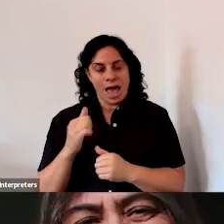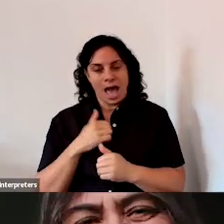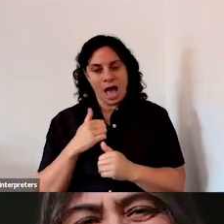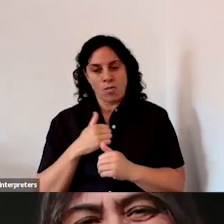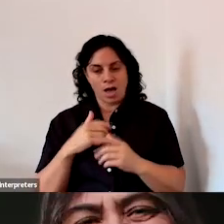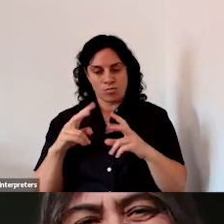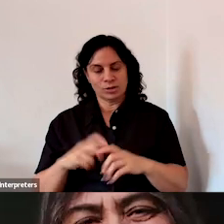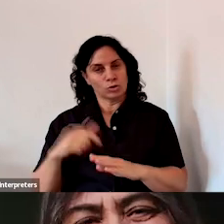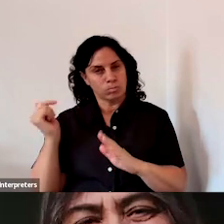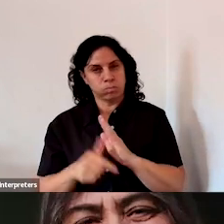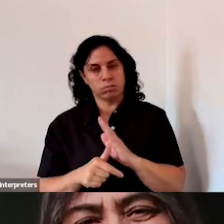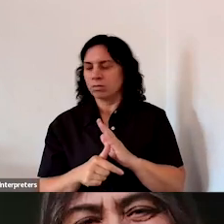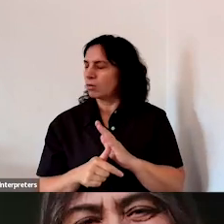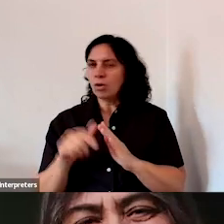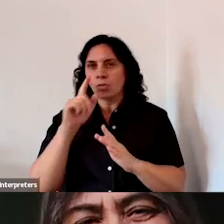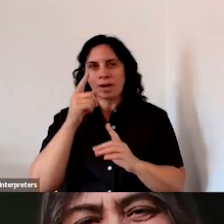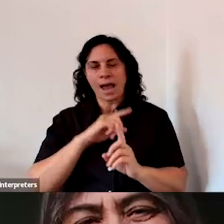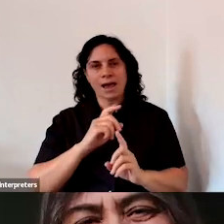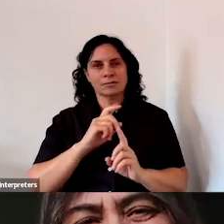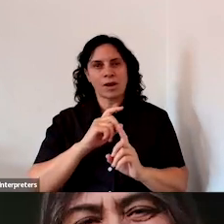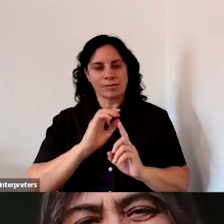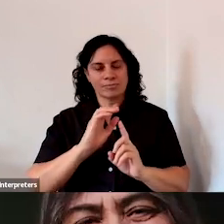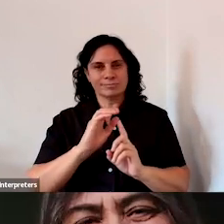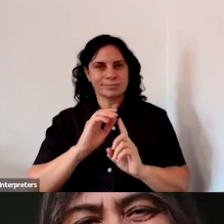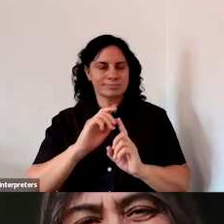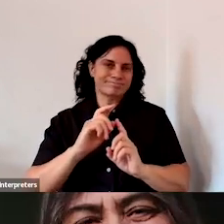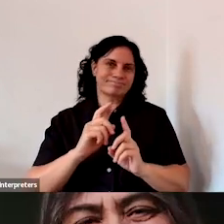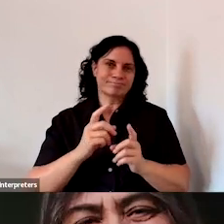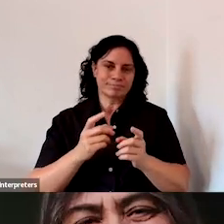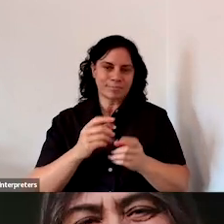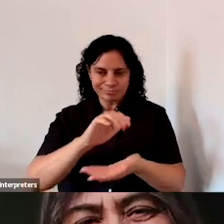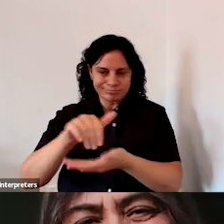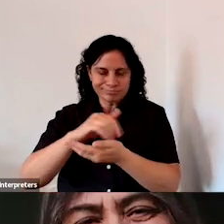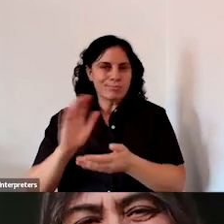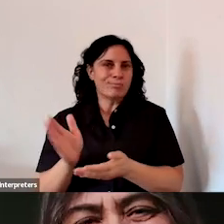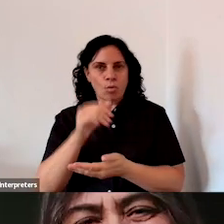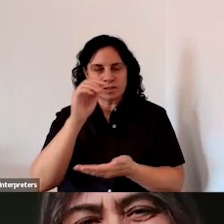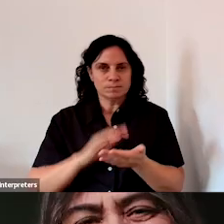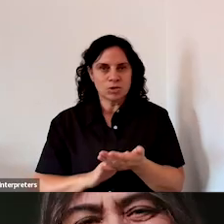We're not able to capture every experience, but we do capture some key aspects that are related to youth